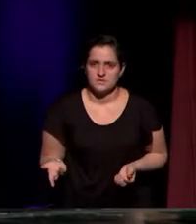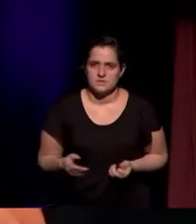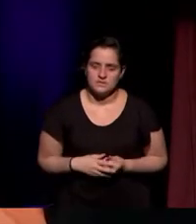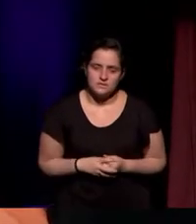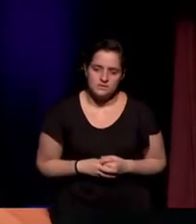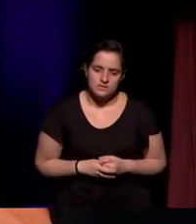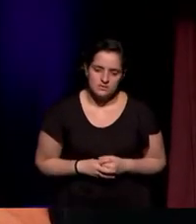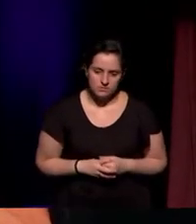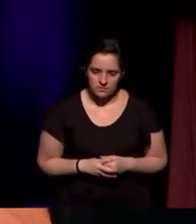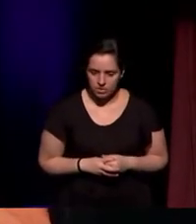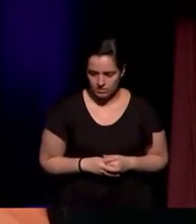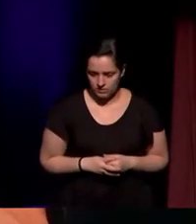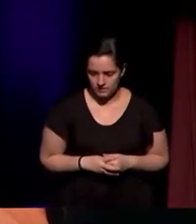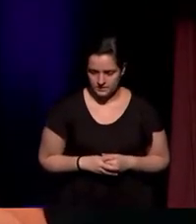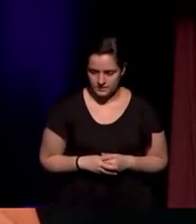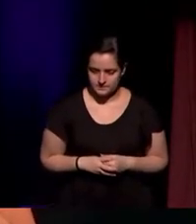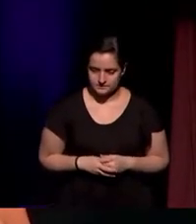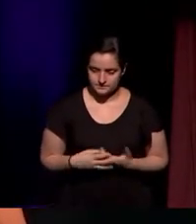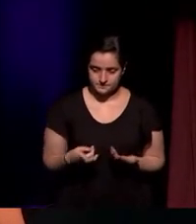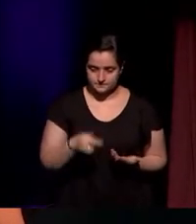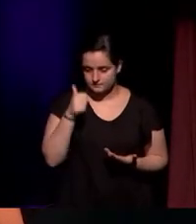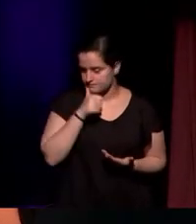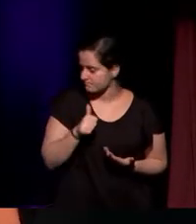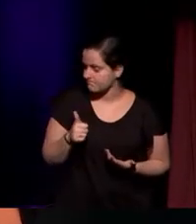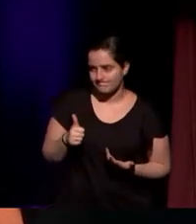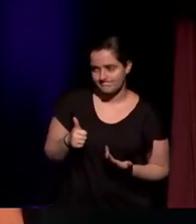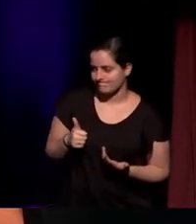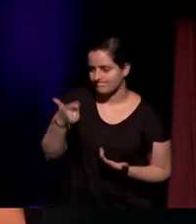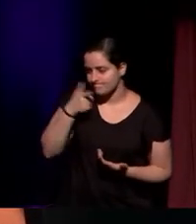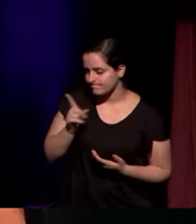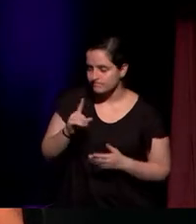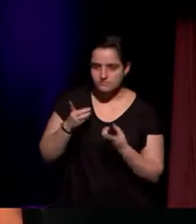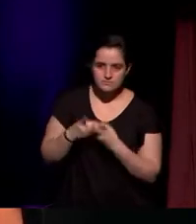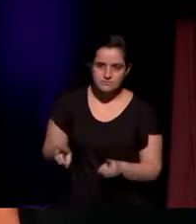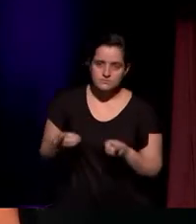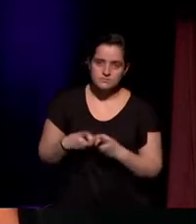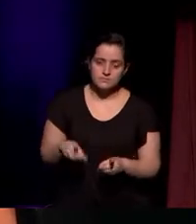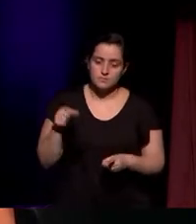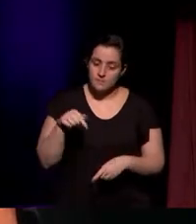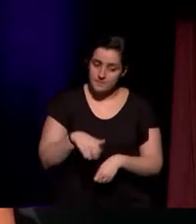she cannot get a divorce, and, at that moment, there is a very big debate about…